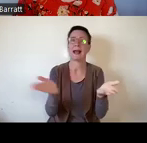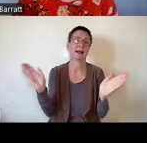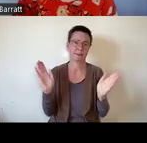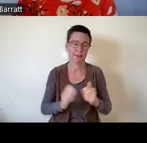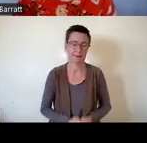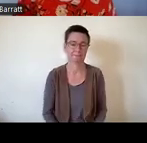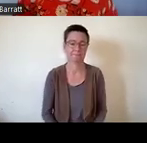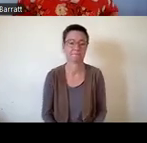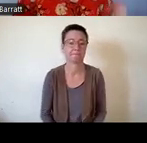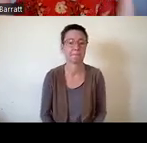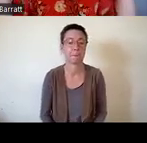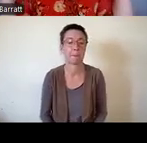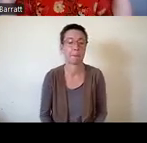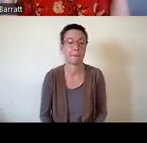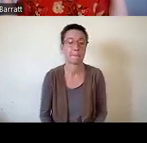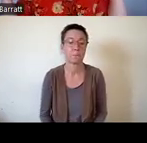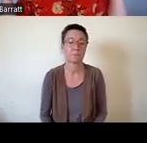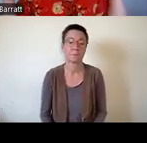It likes to talk about users as thought leaders.